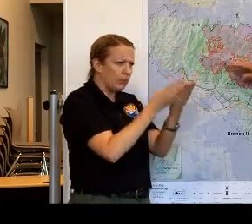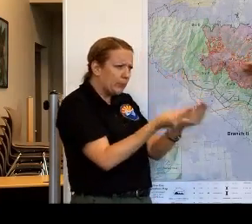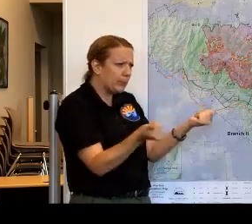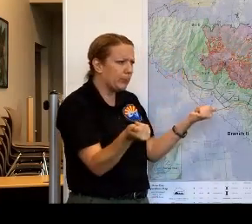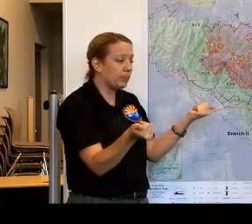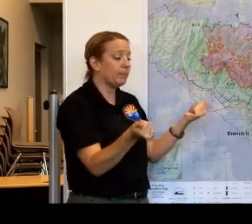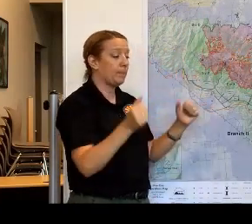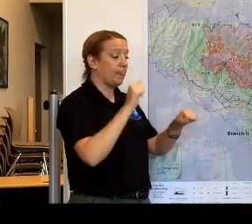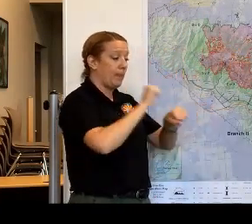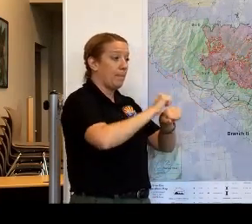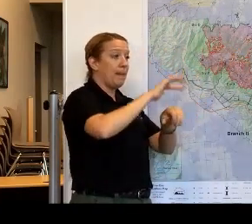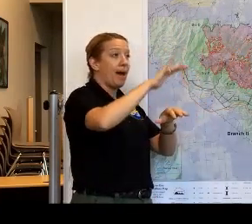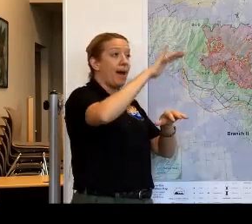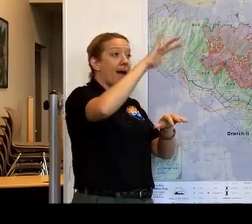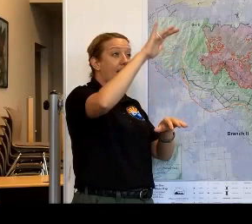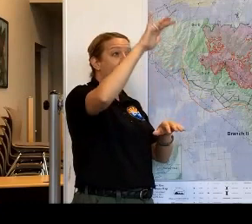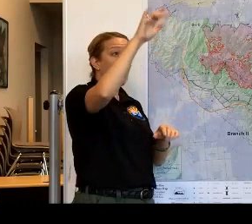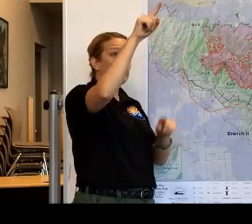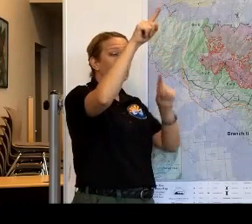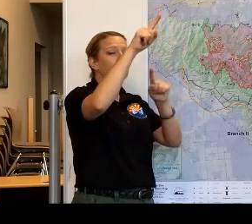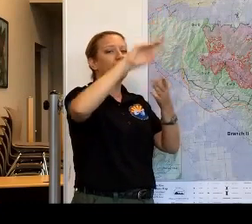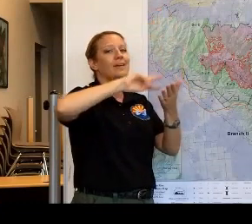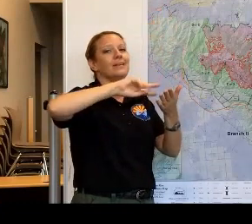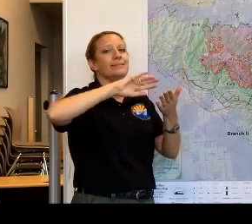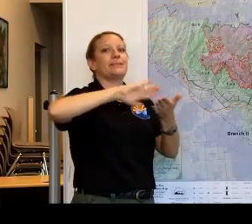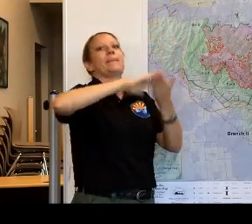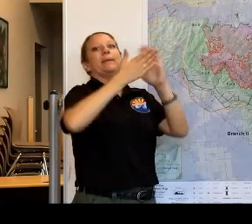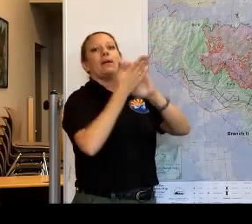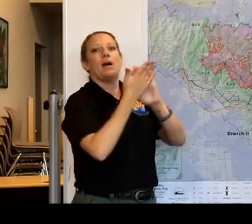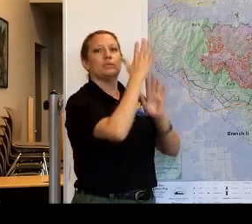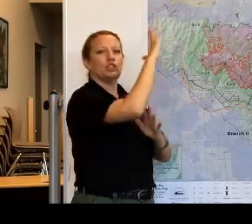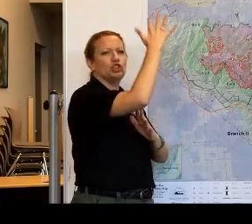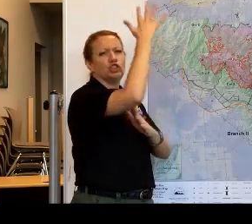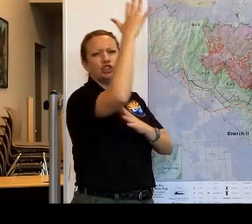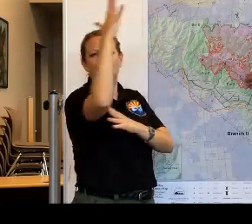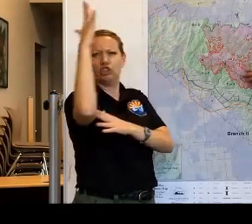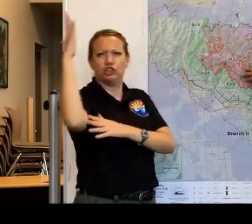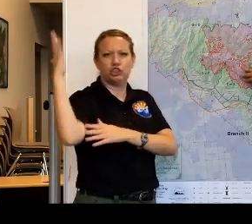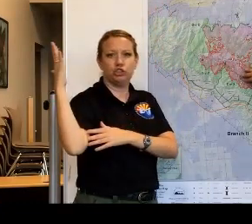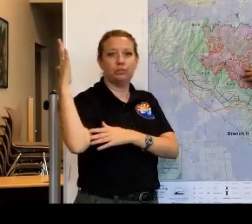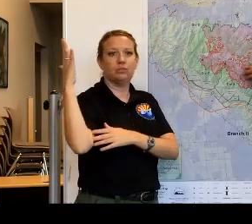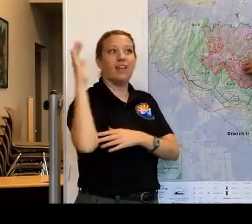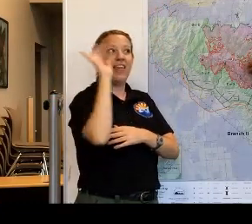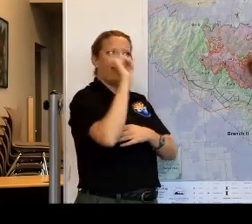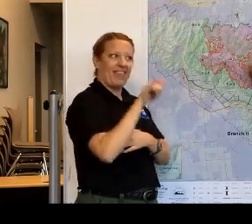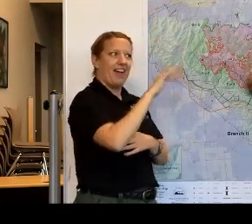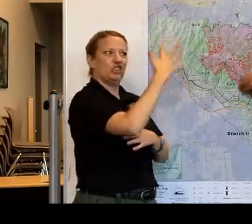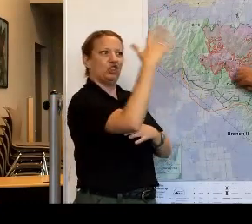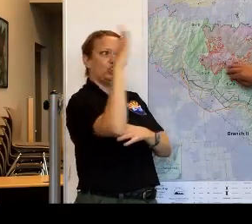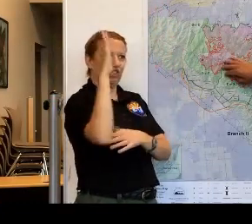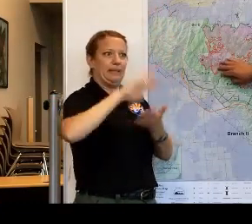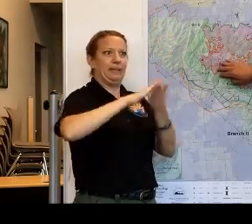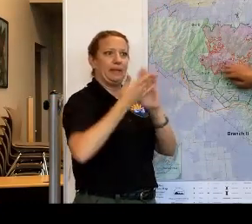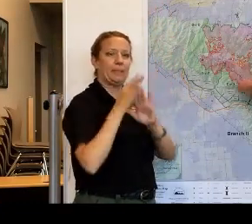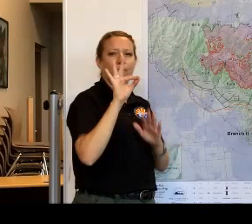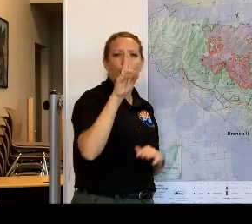you get into the timber fuels and so what happens up in the timber fuels is